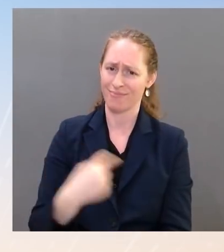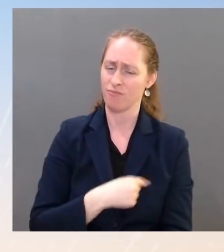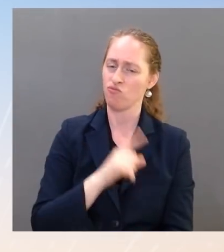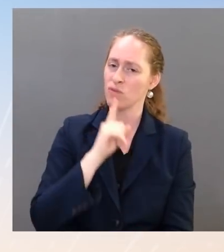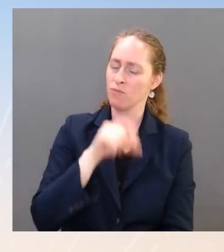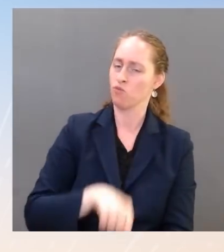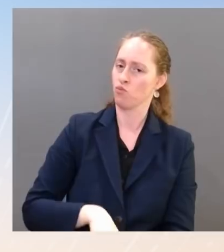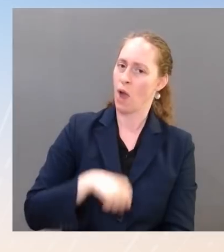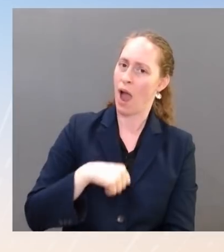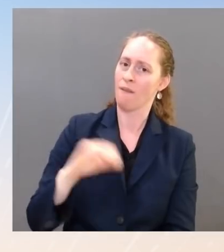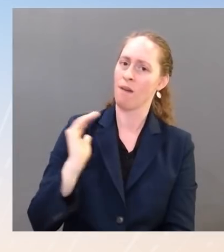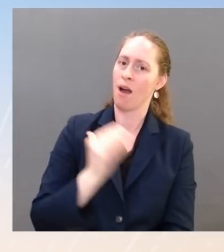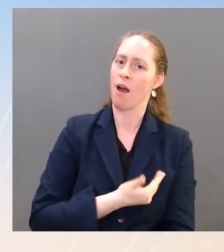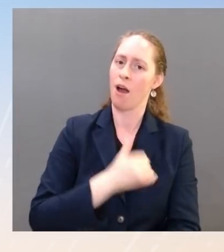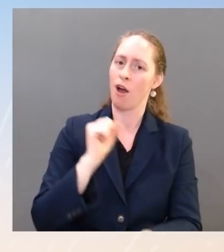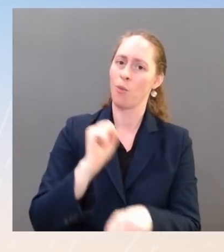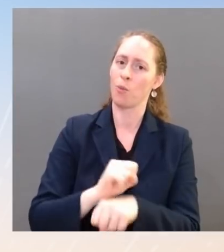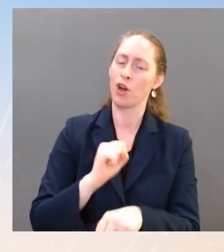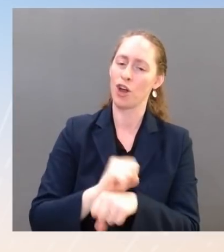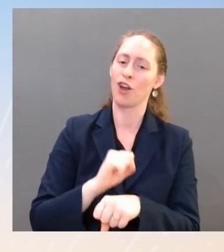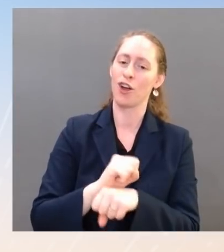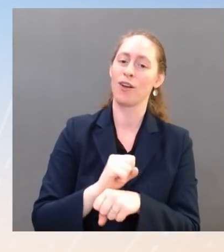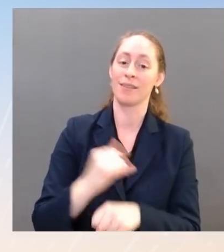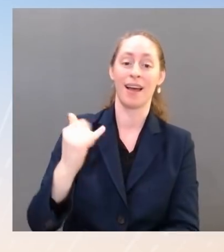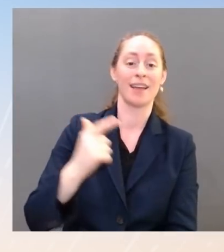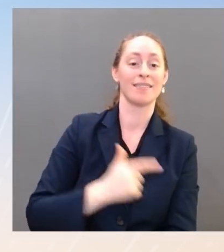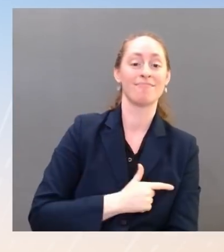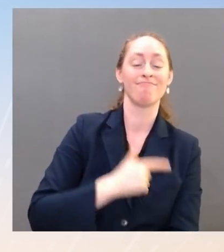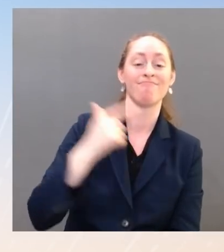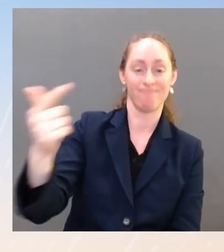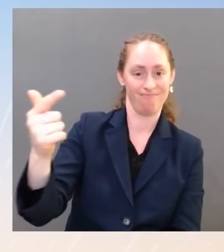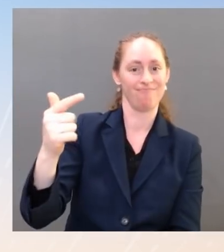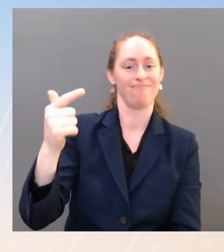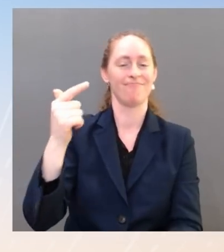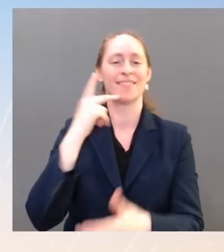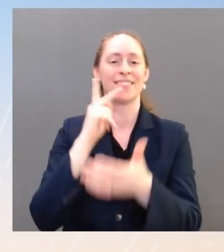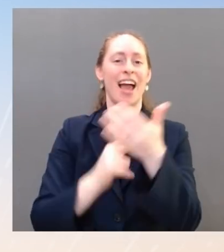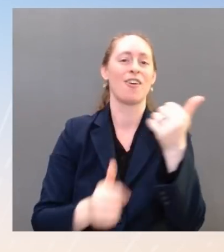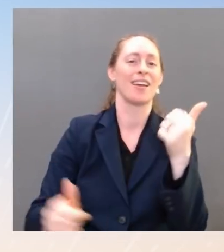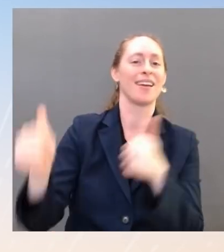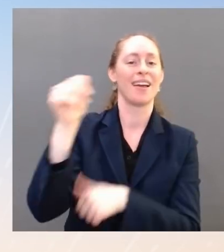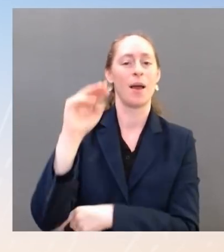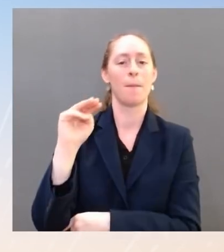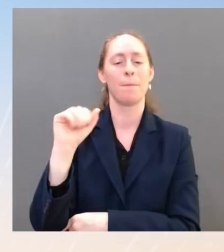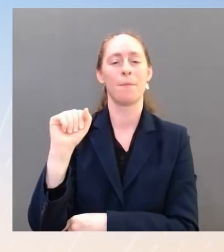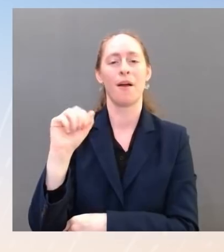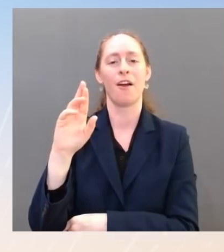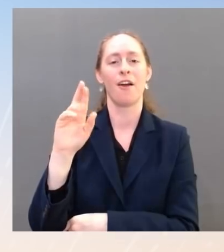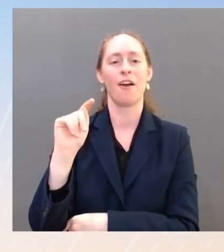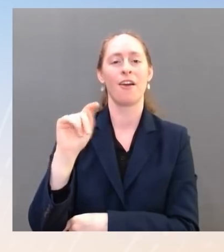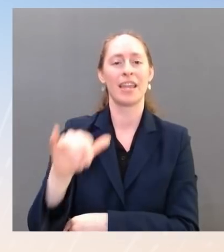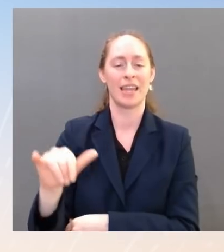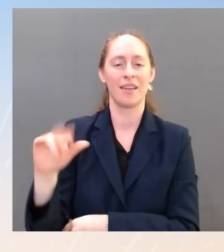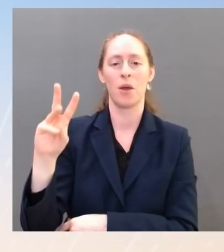Secretary Walsh: Michael, President Biden has been very clear from the very beginning of this that the infrastructure investment must create good jobs,